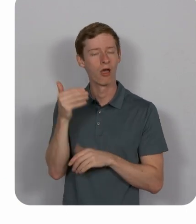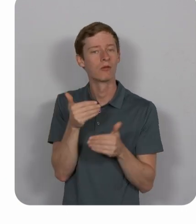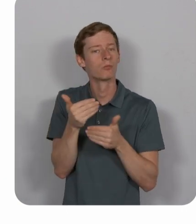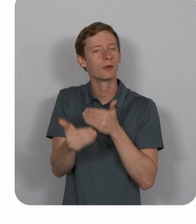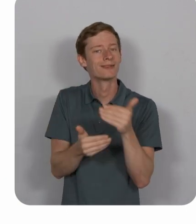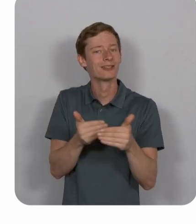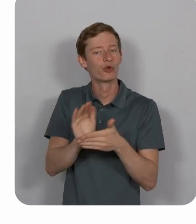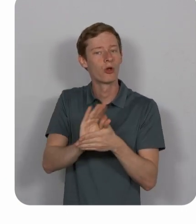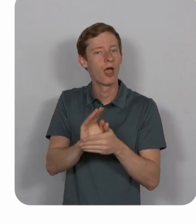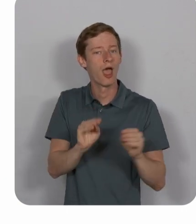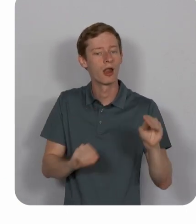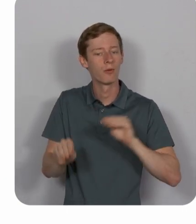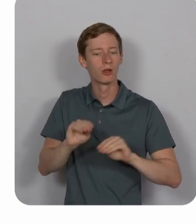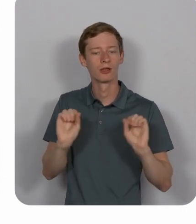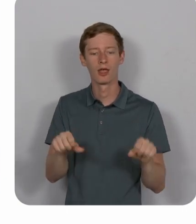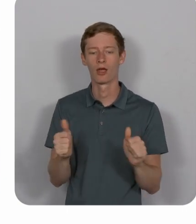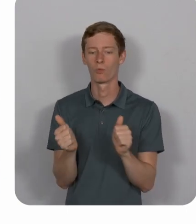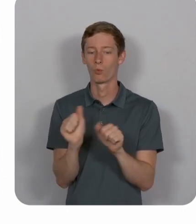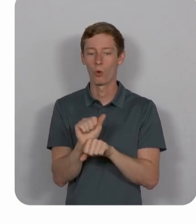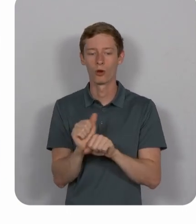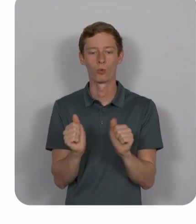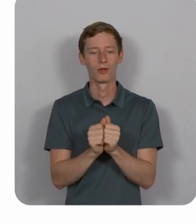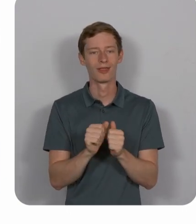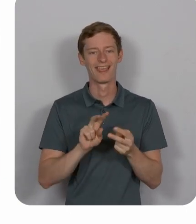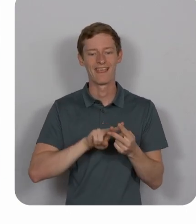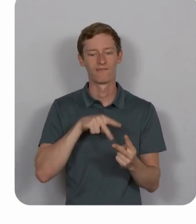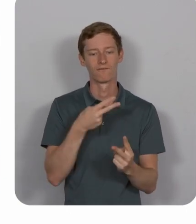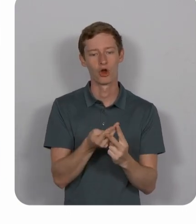like inverse kinematics, physics simulation